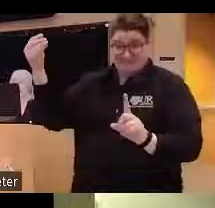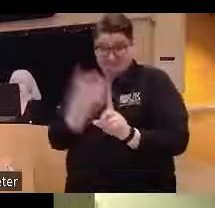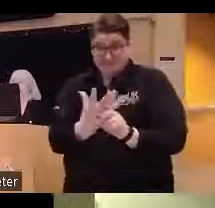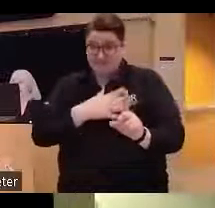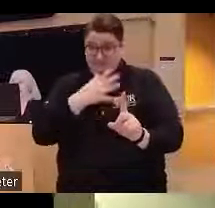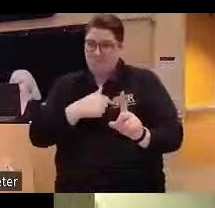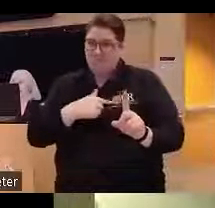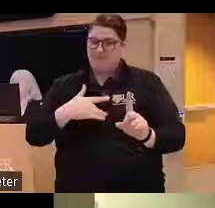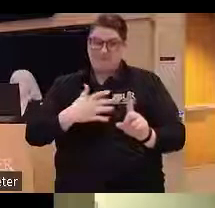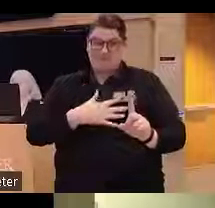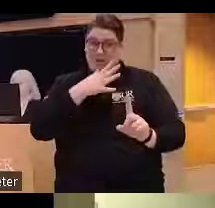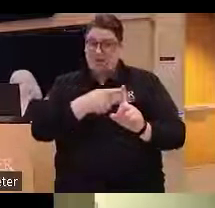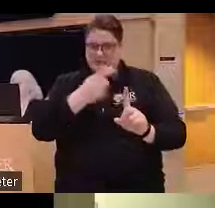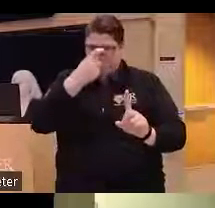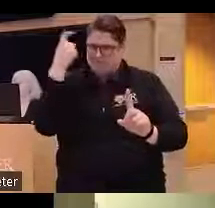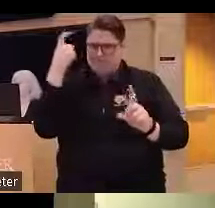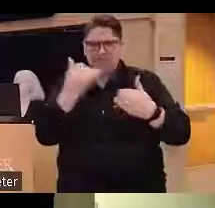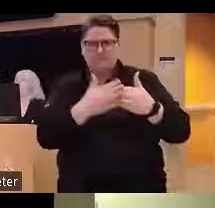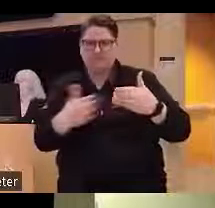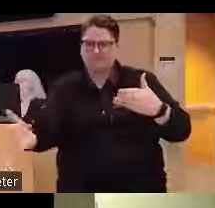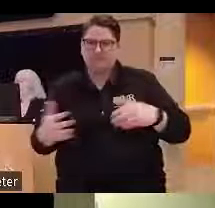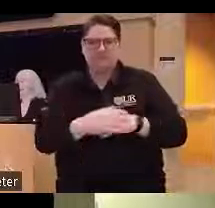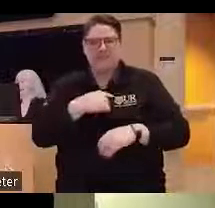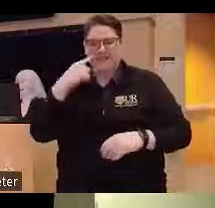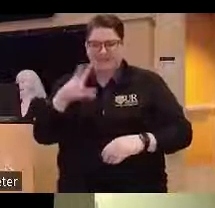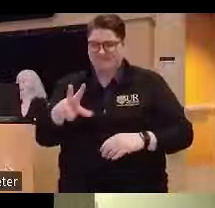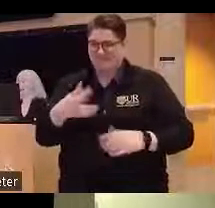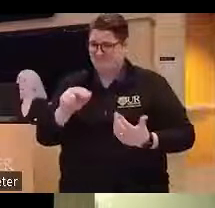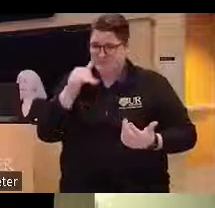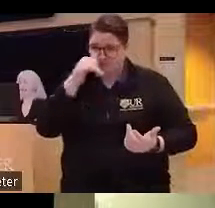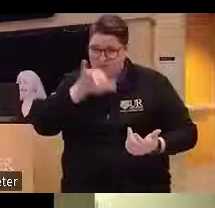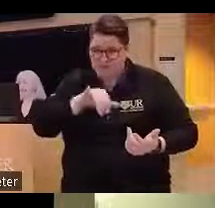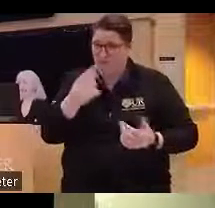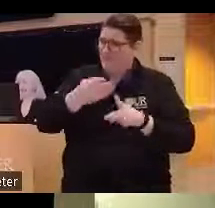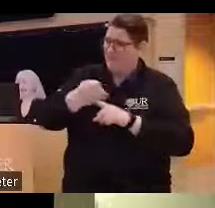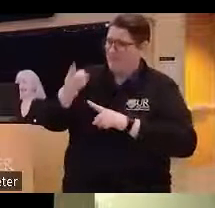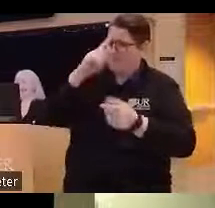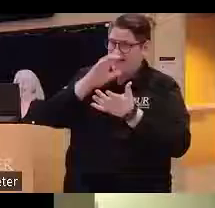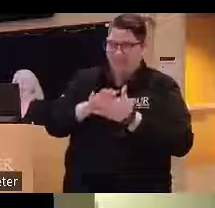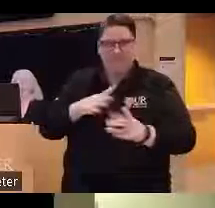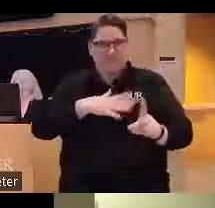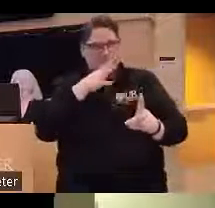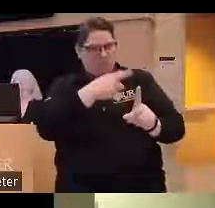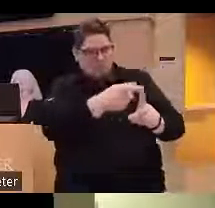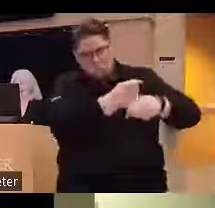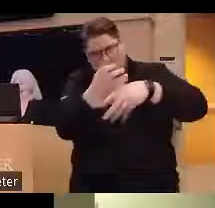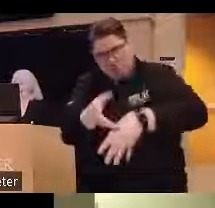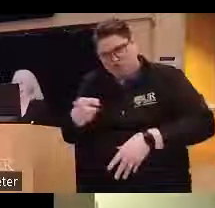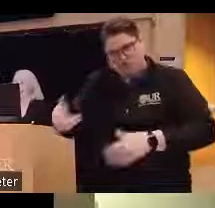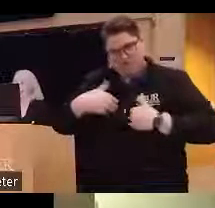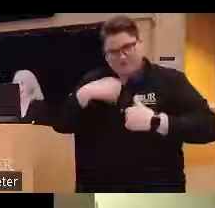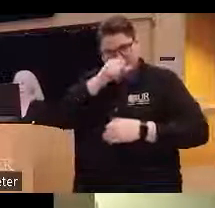um and I thought this is ridiculous what kind of a field believes this and says this um and so I